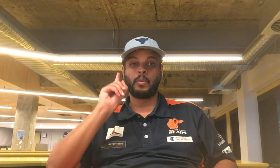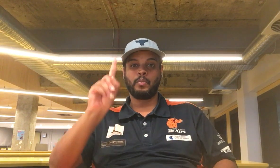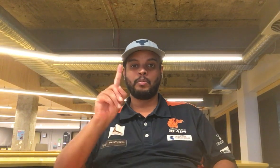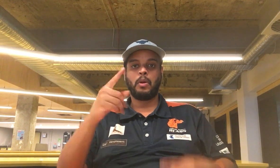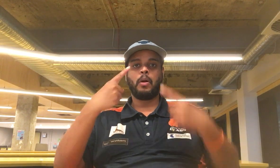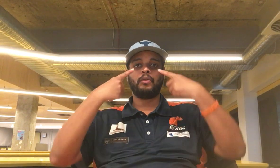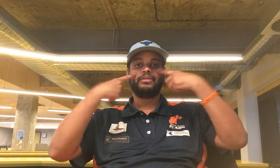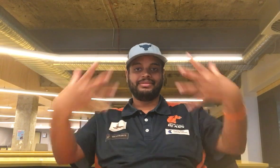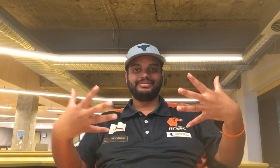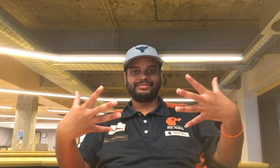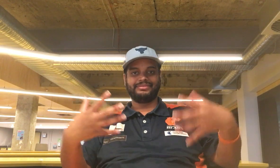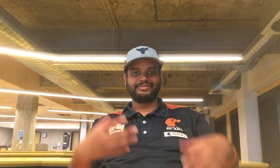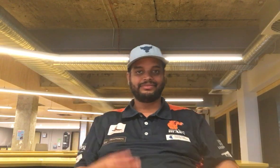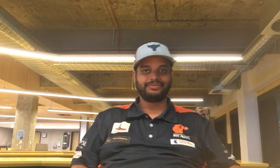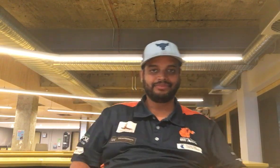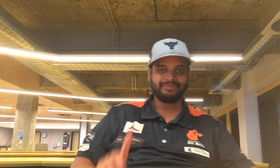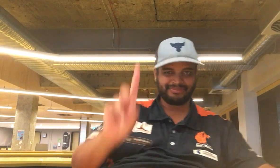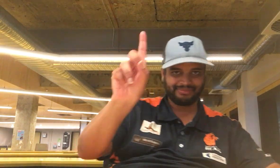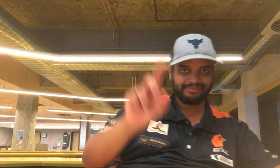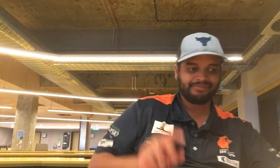But I Show you .. One Second ..